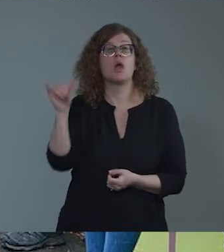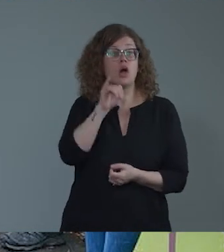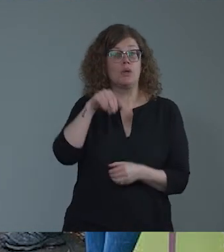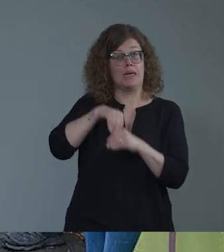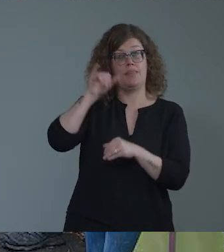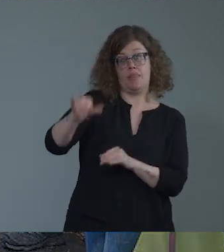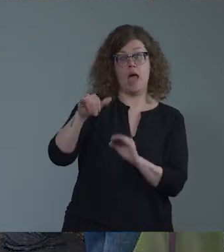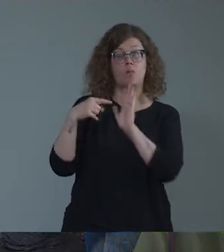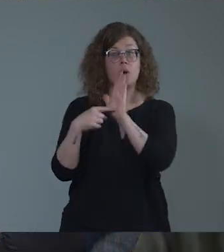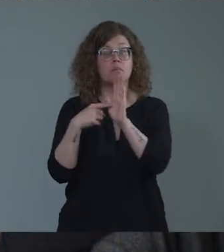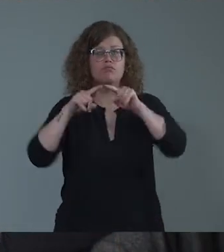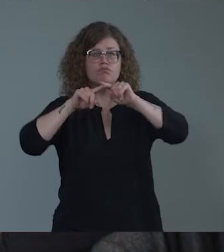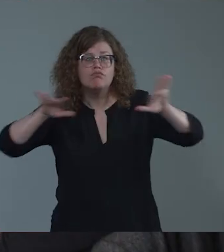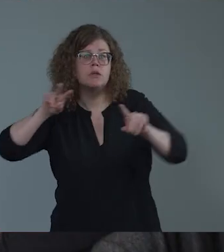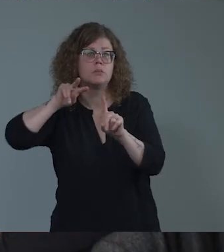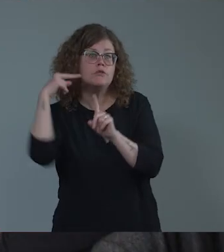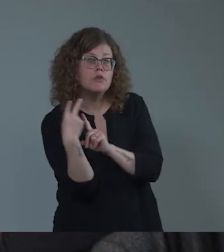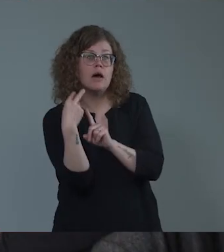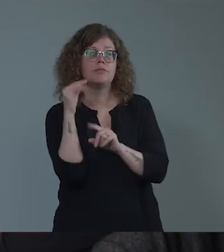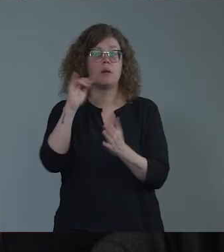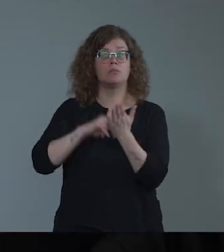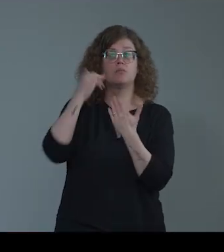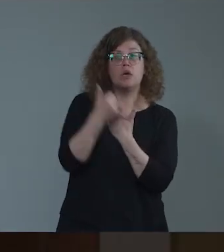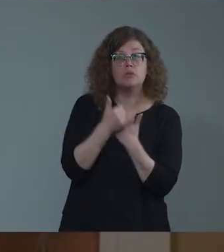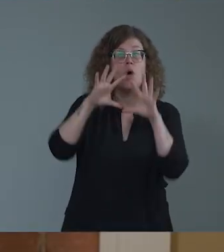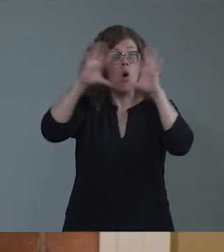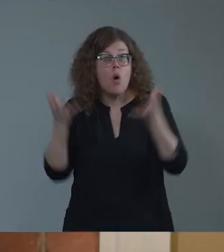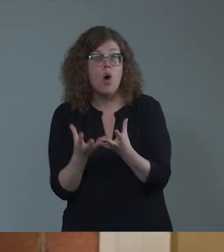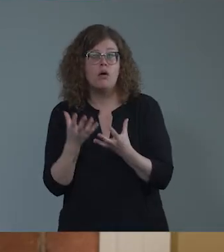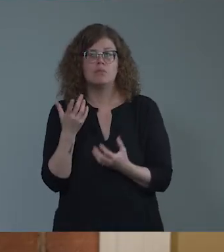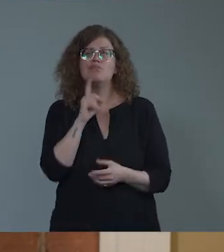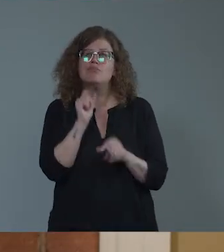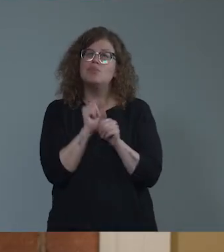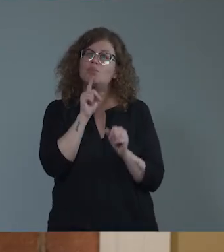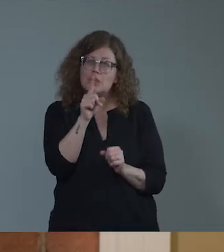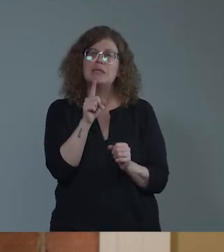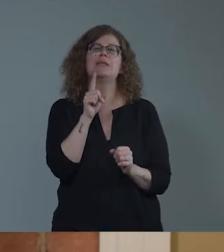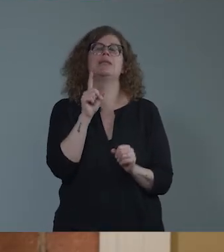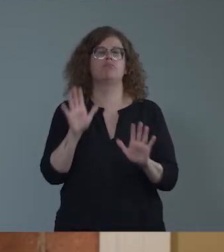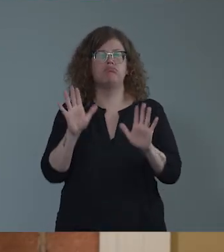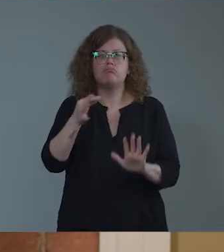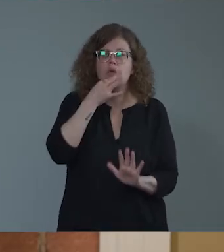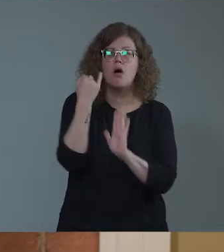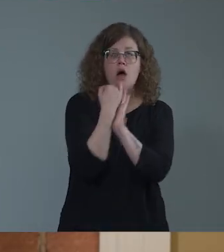in order to represent a variety of perspectives about the project as a whole. There are a lot of really, really excellent artists in the world